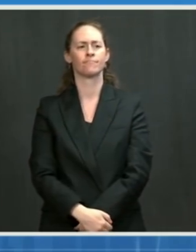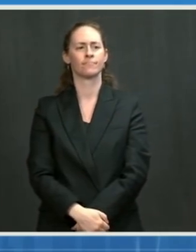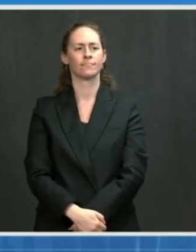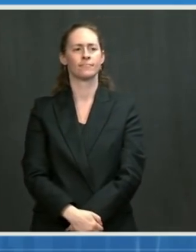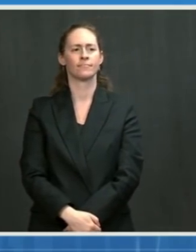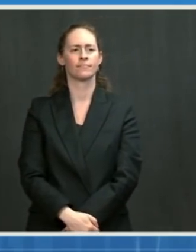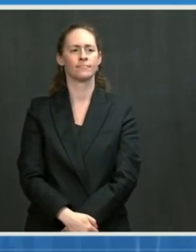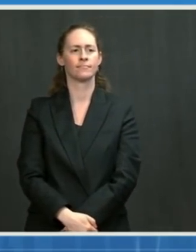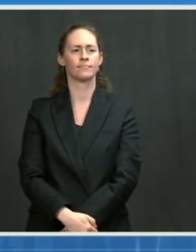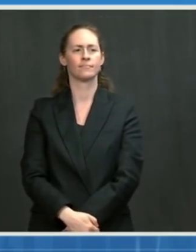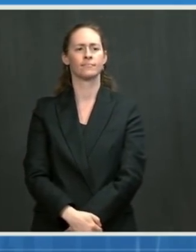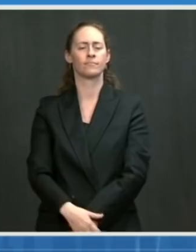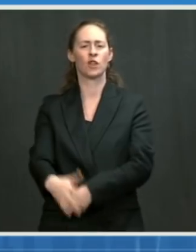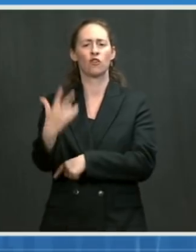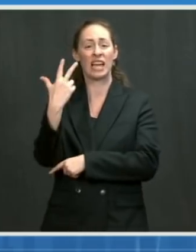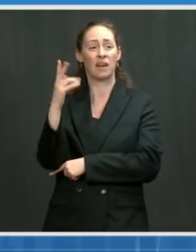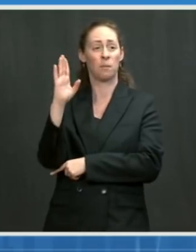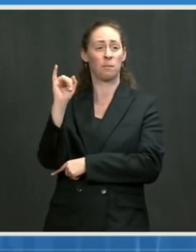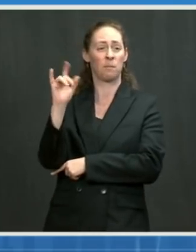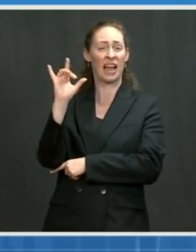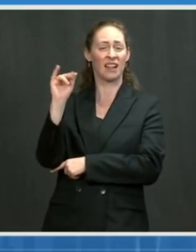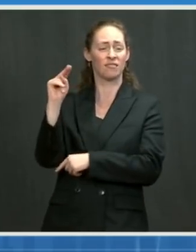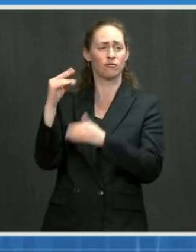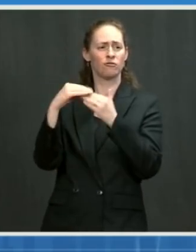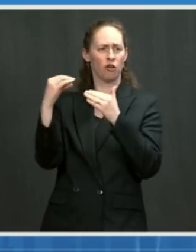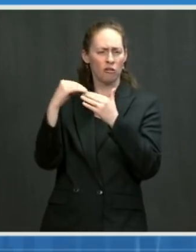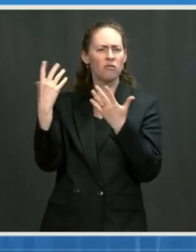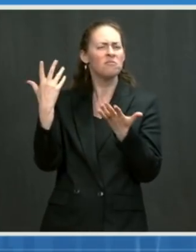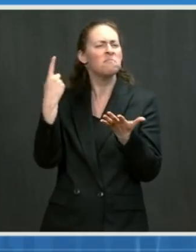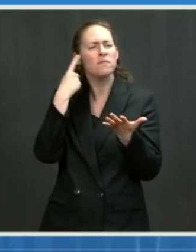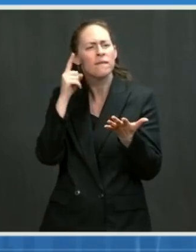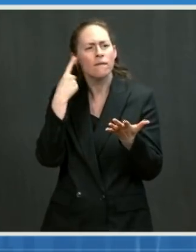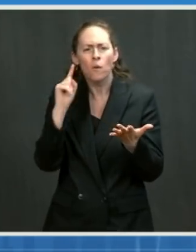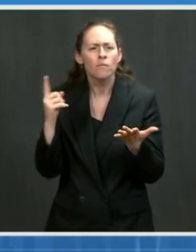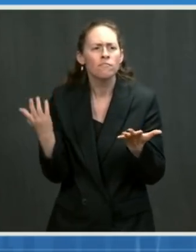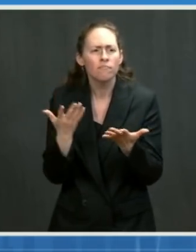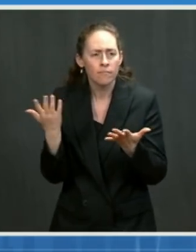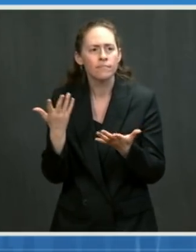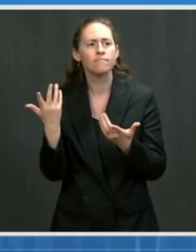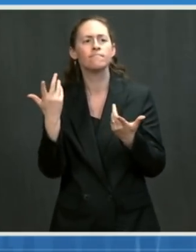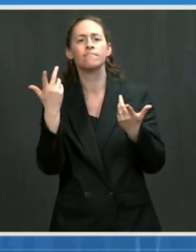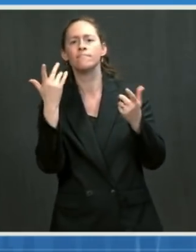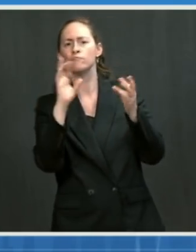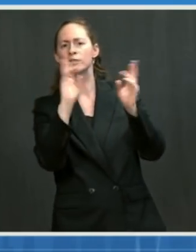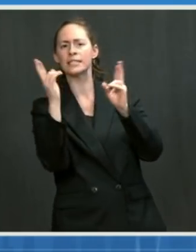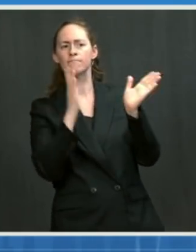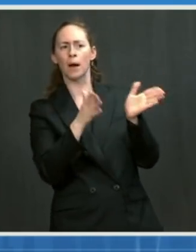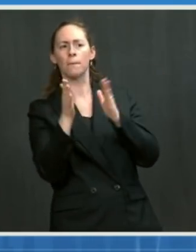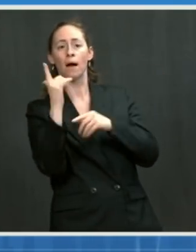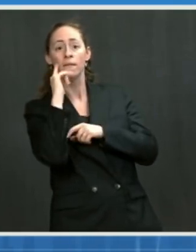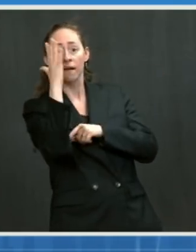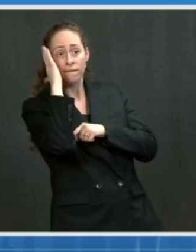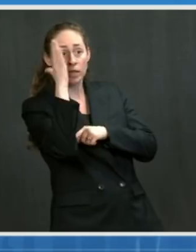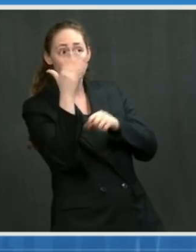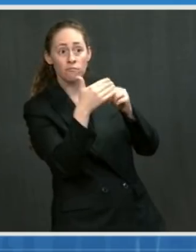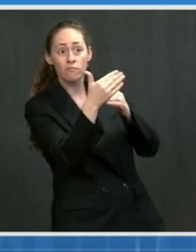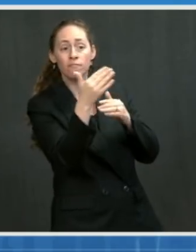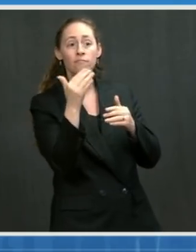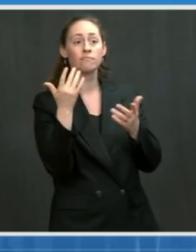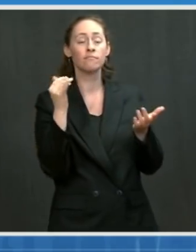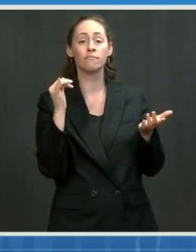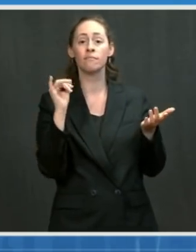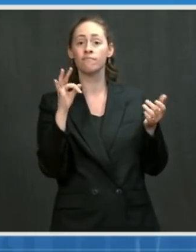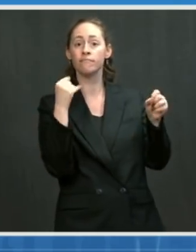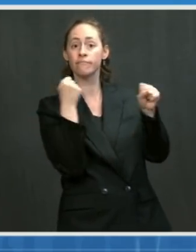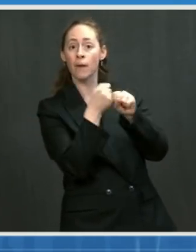SUPPORT THE EFFORTS AND $3